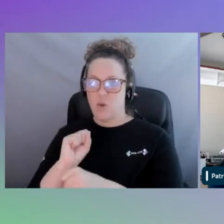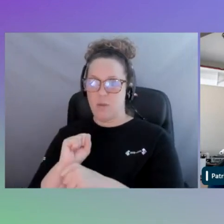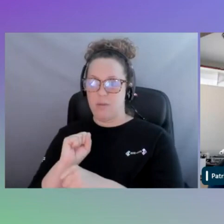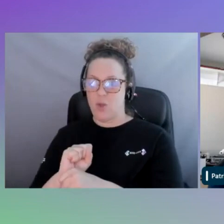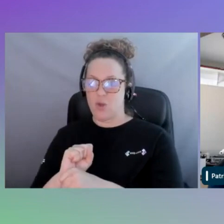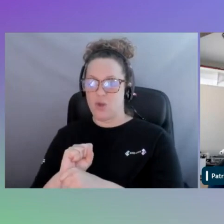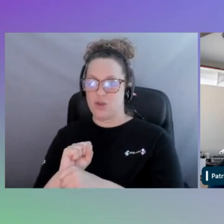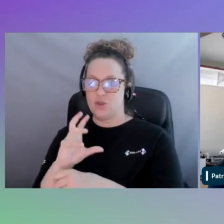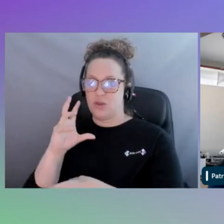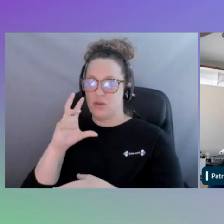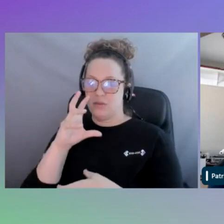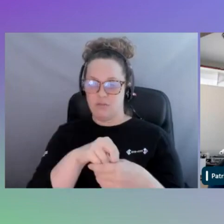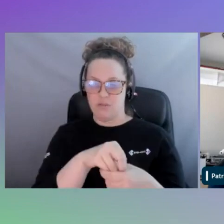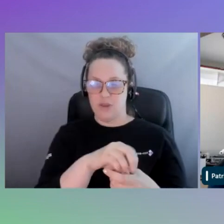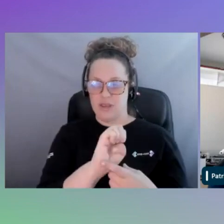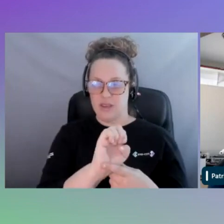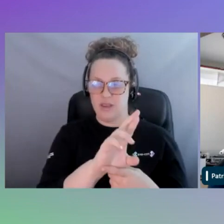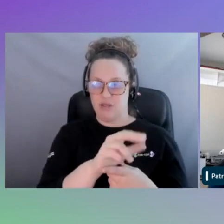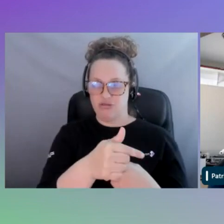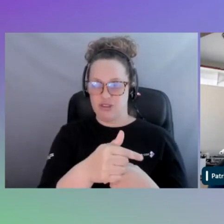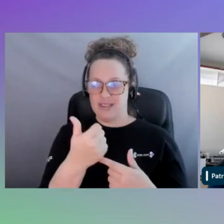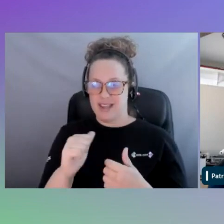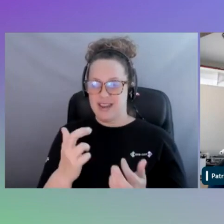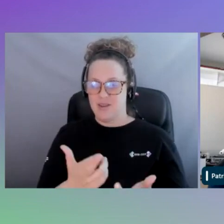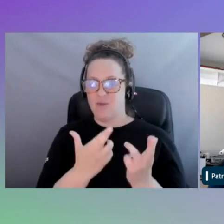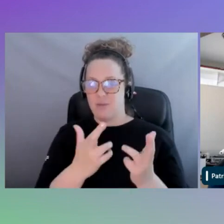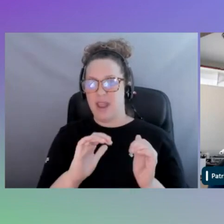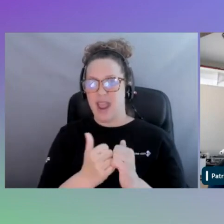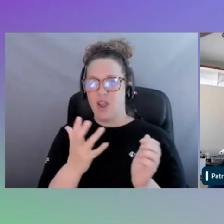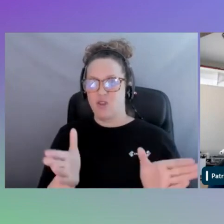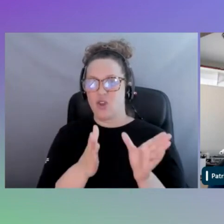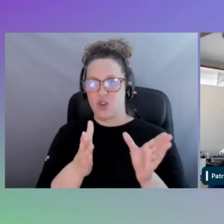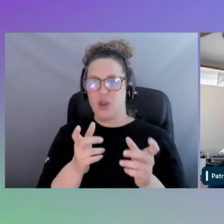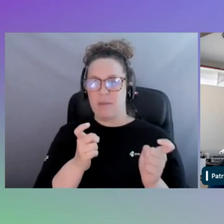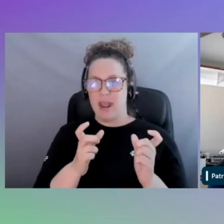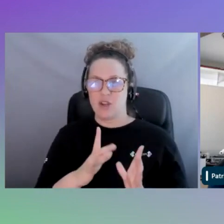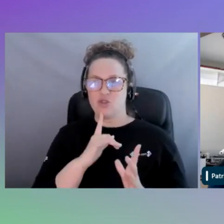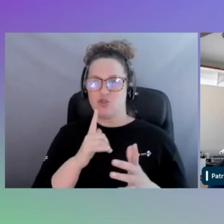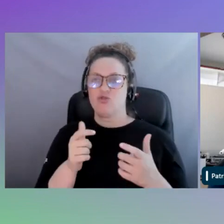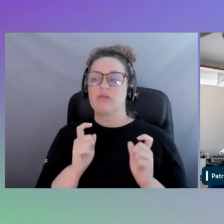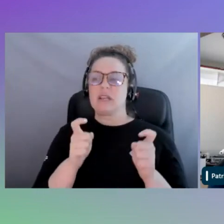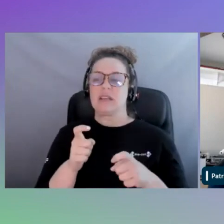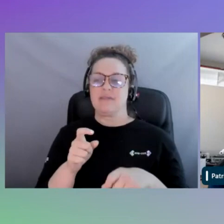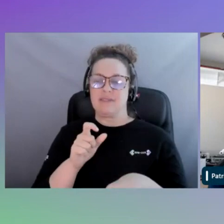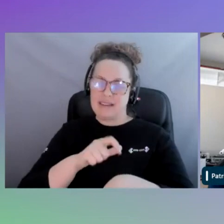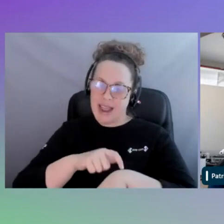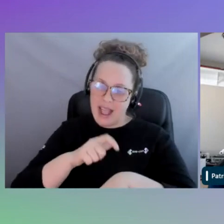participate in ERGs. Any recommendations for how to encourage managers to give their employees time to volunteer or